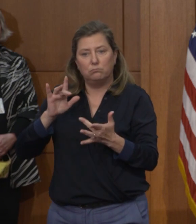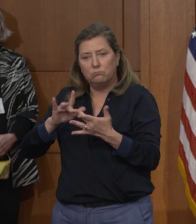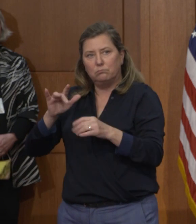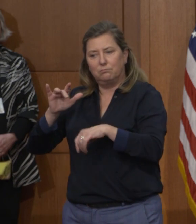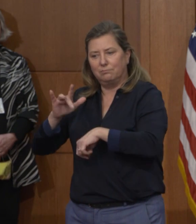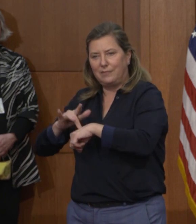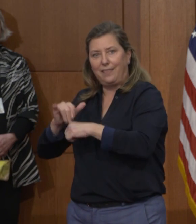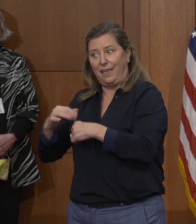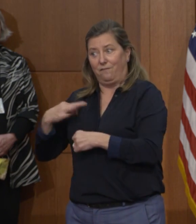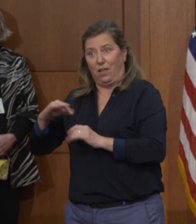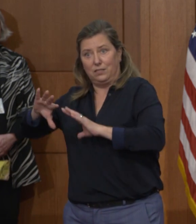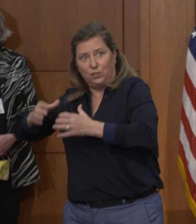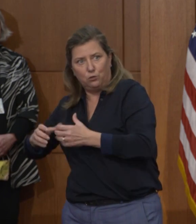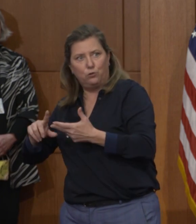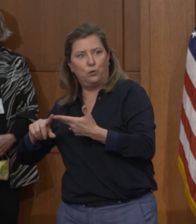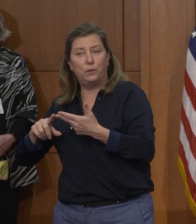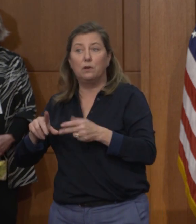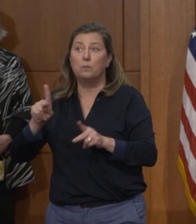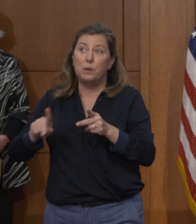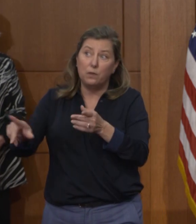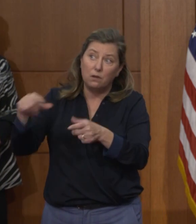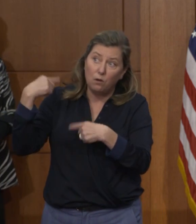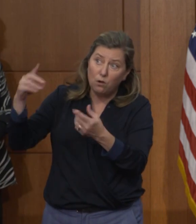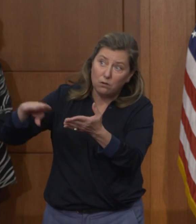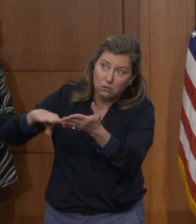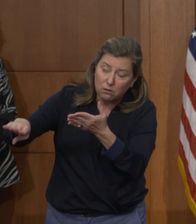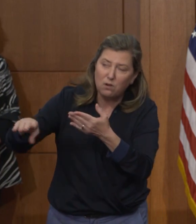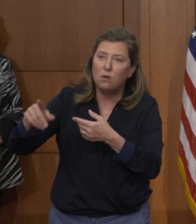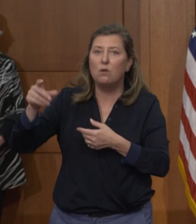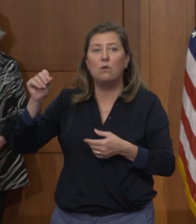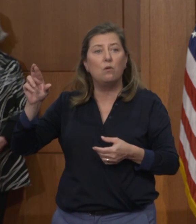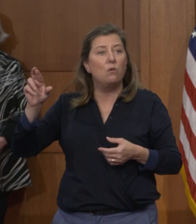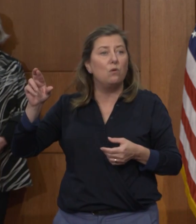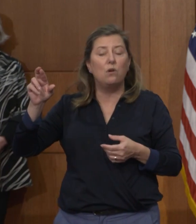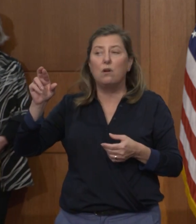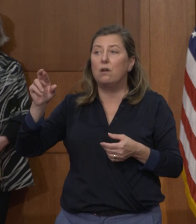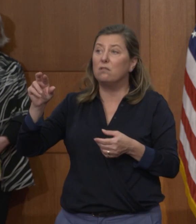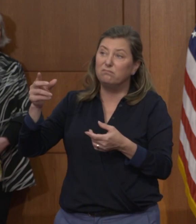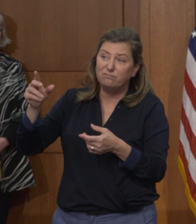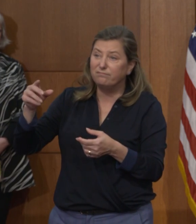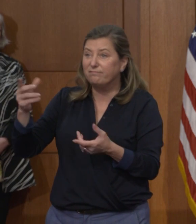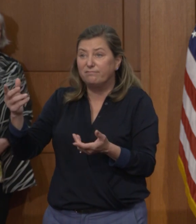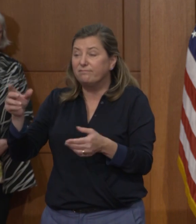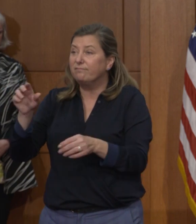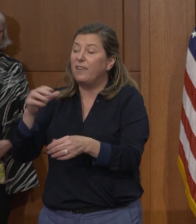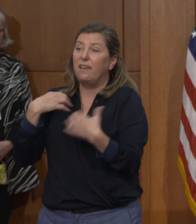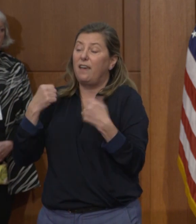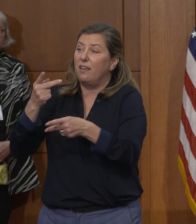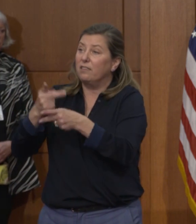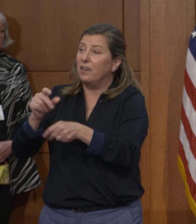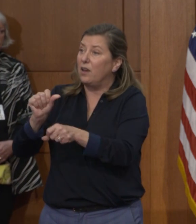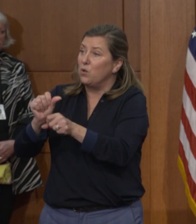so part of what we're doing is now only ramping up on our testing capabilities, but looking to ramp up our medical workforce, uh,